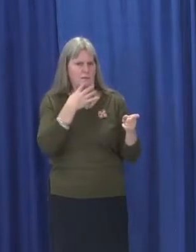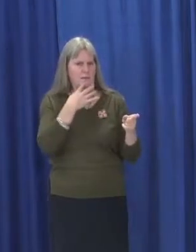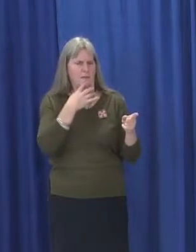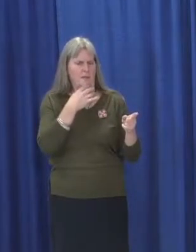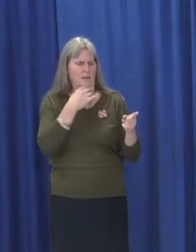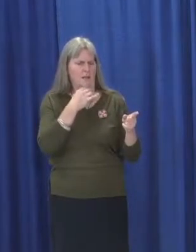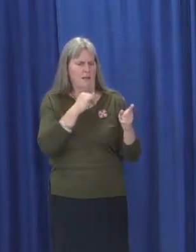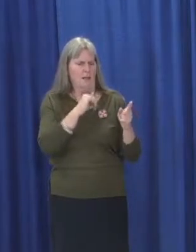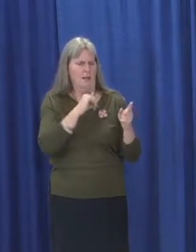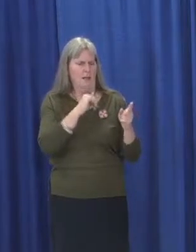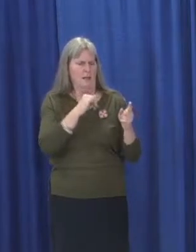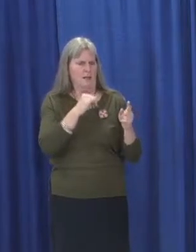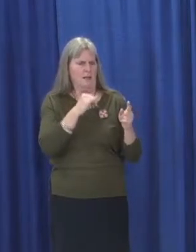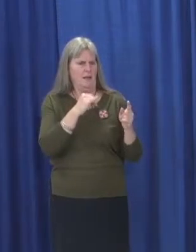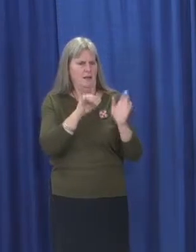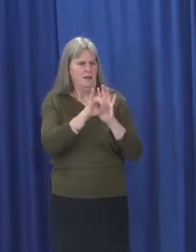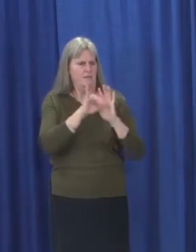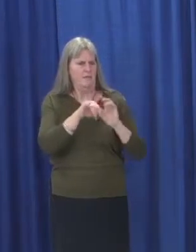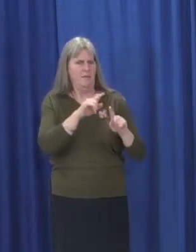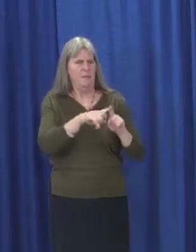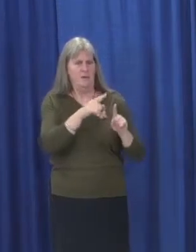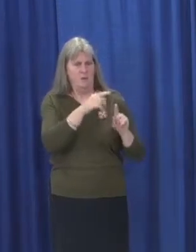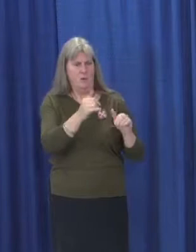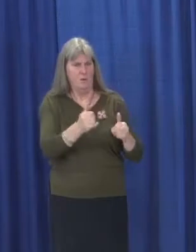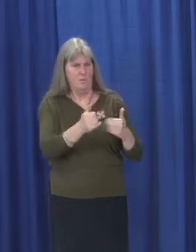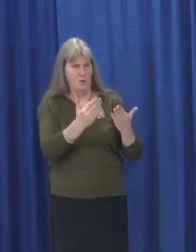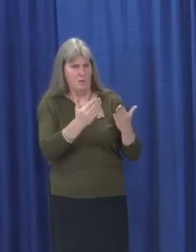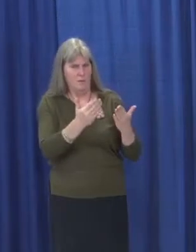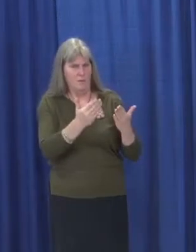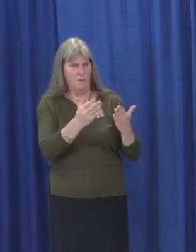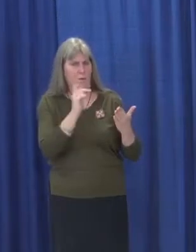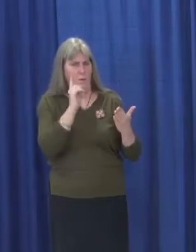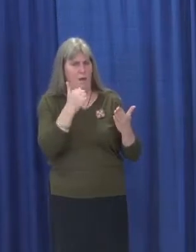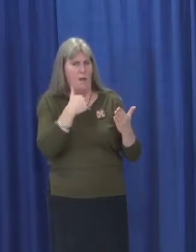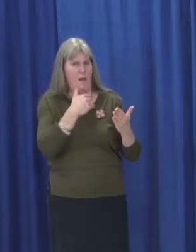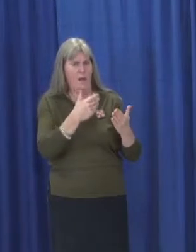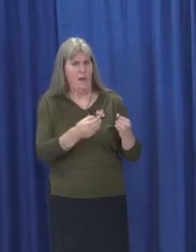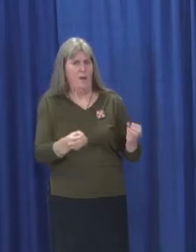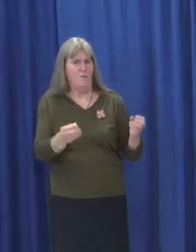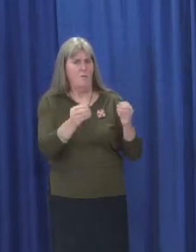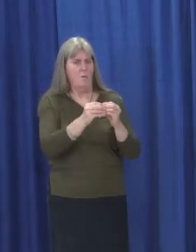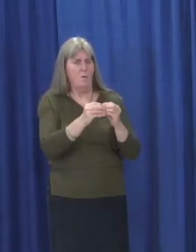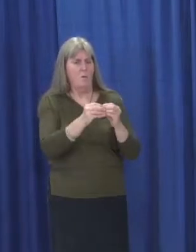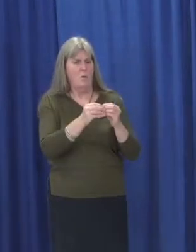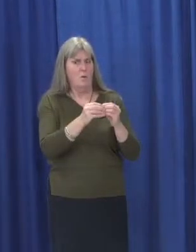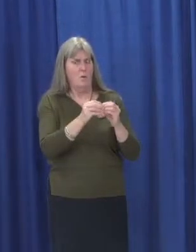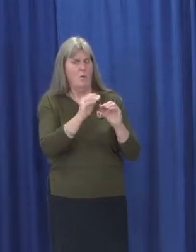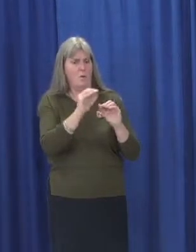was an outbreak declared. Were there recommendations or increased restrictions or